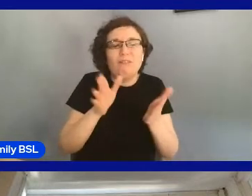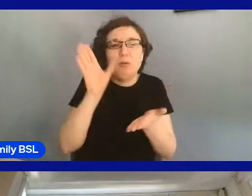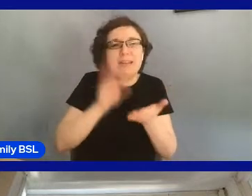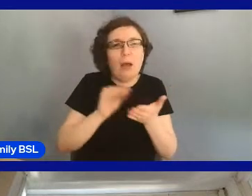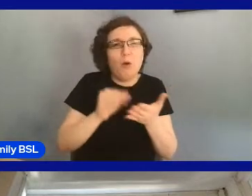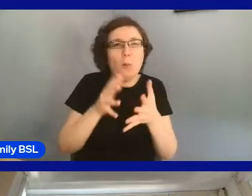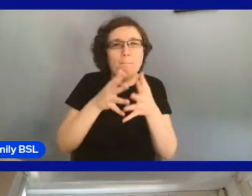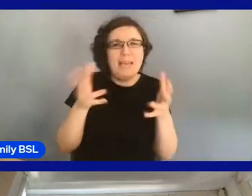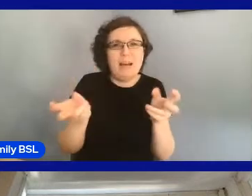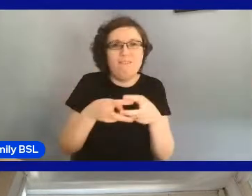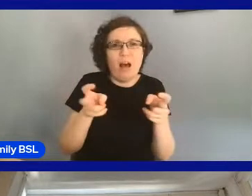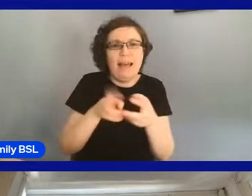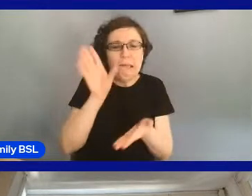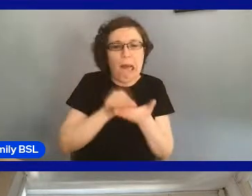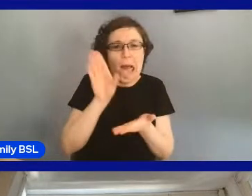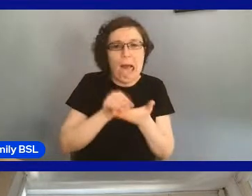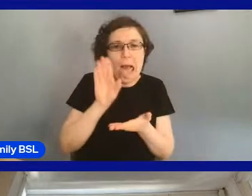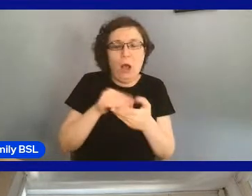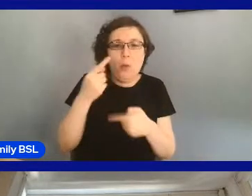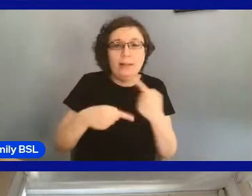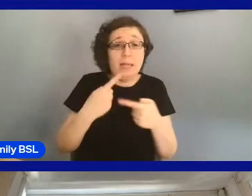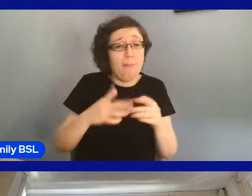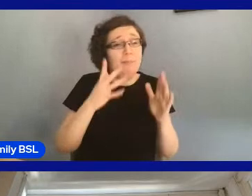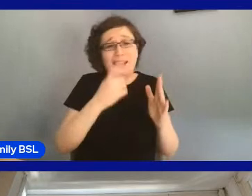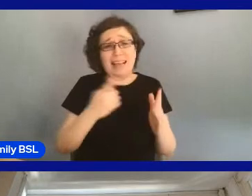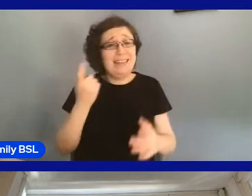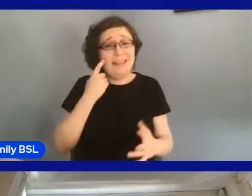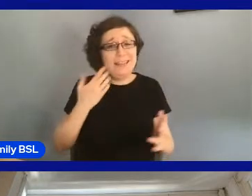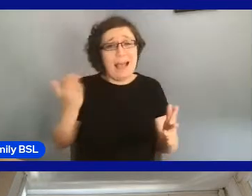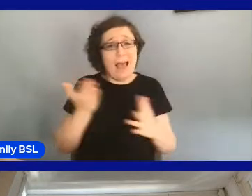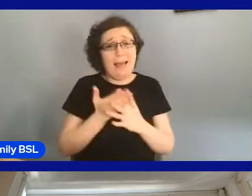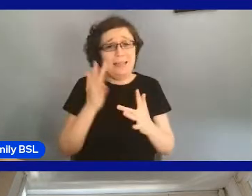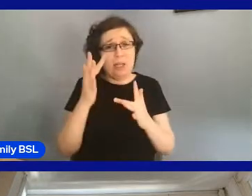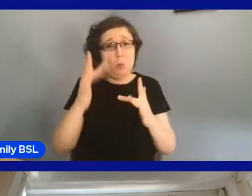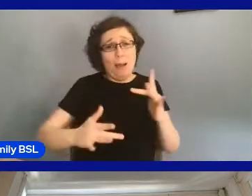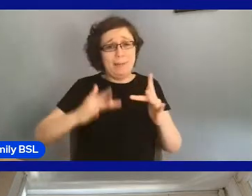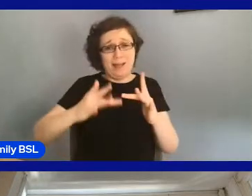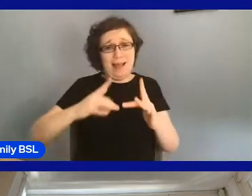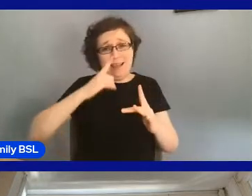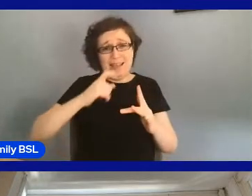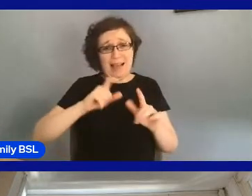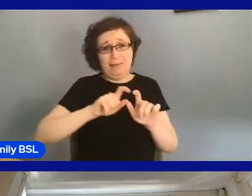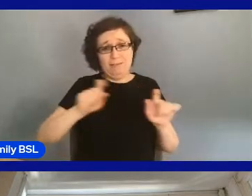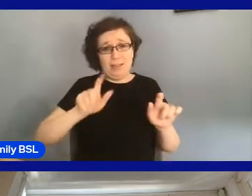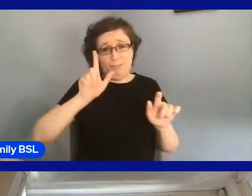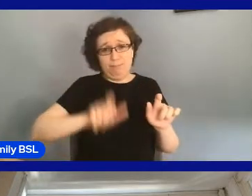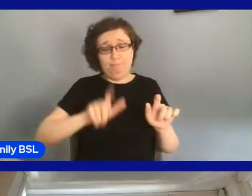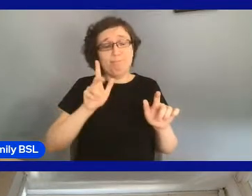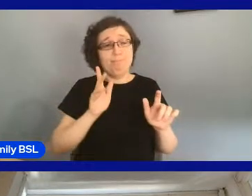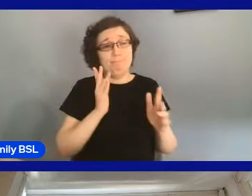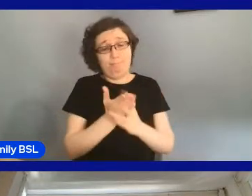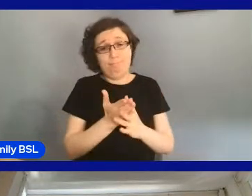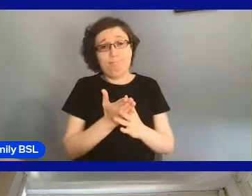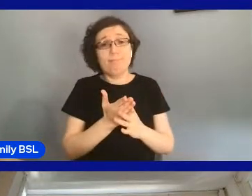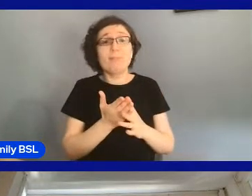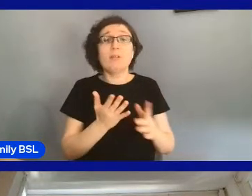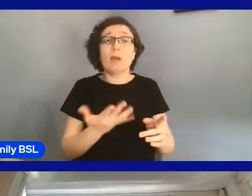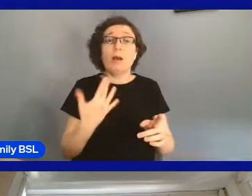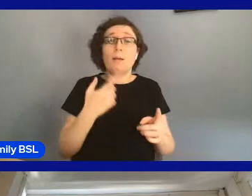to download huge data files on the apps, they can access it very easily. And, so we looked at different ways we could